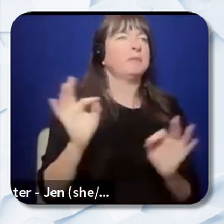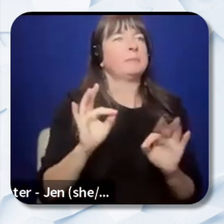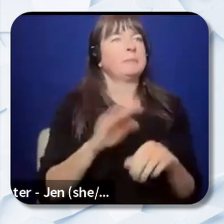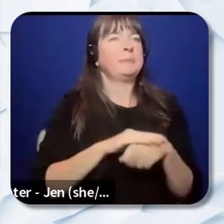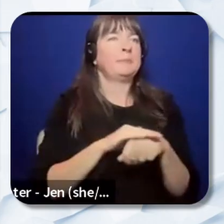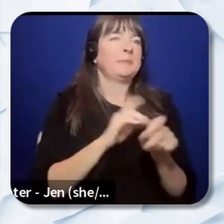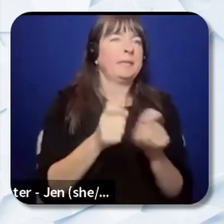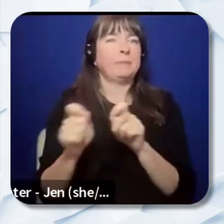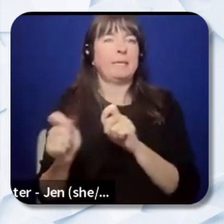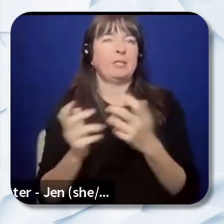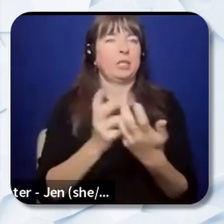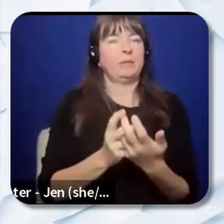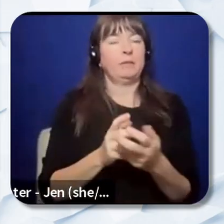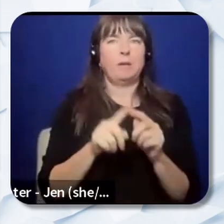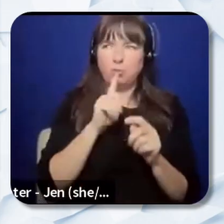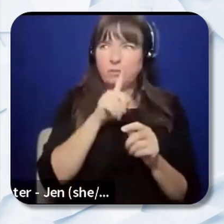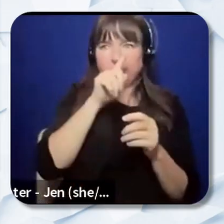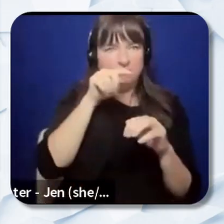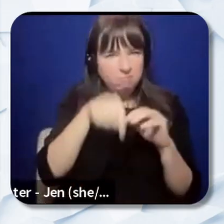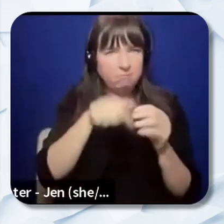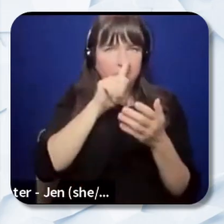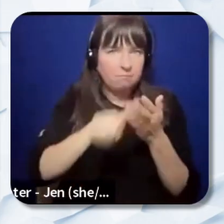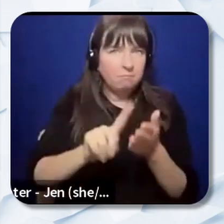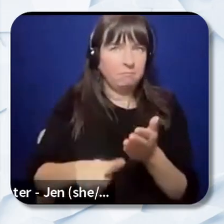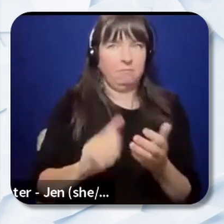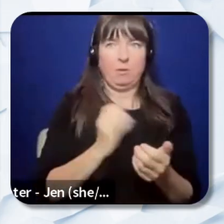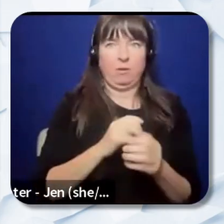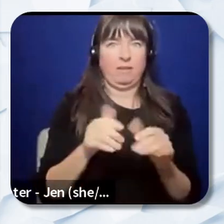into our classroom environment. And I have the smallest little classroom in the entire school